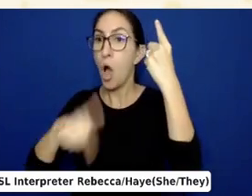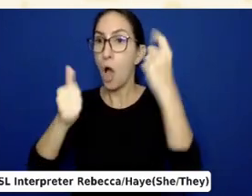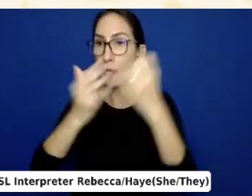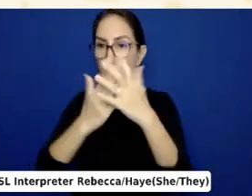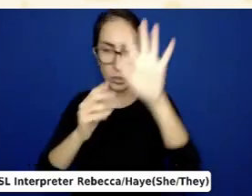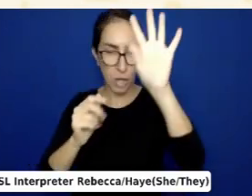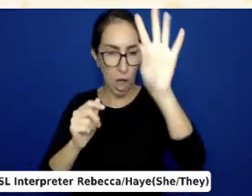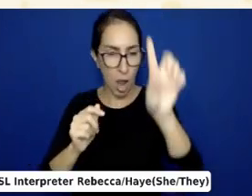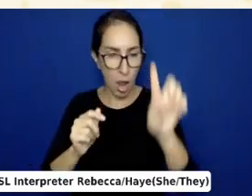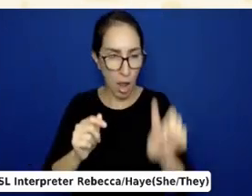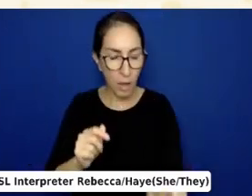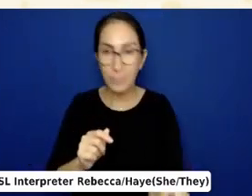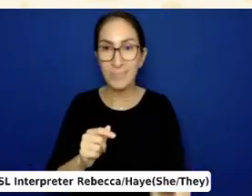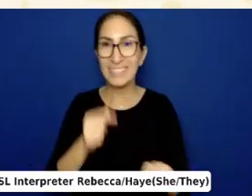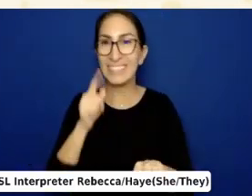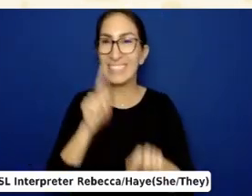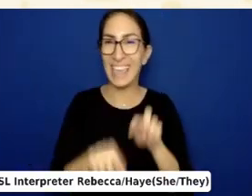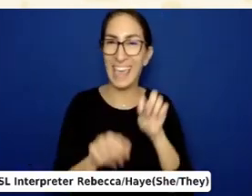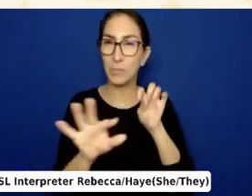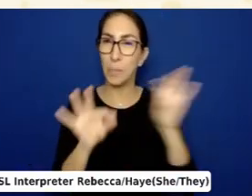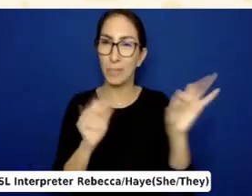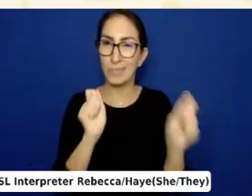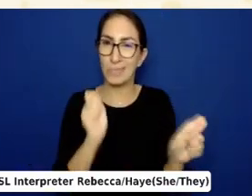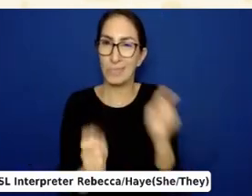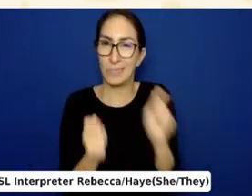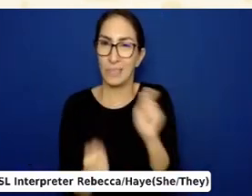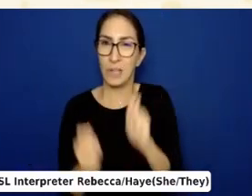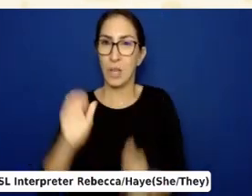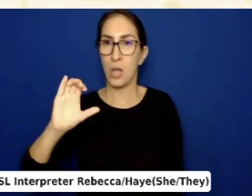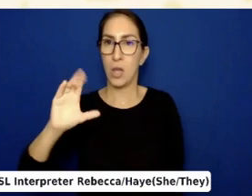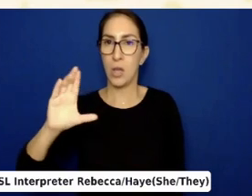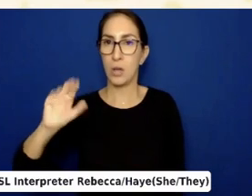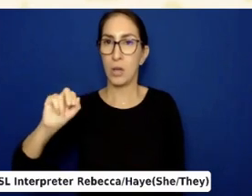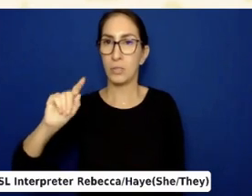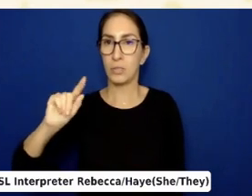to customize, always prepare yourself, your team.